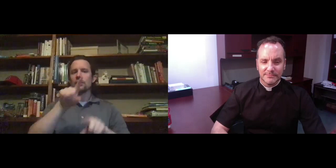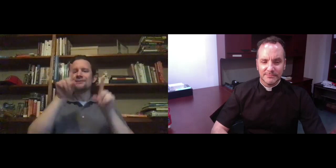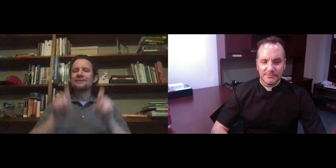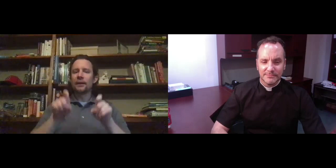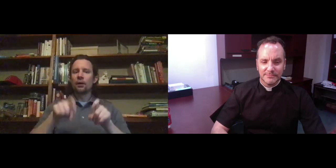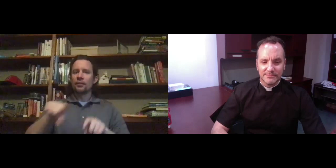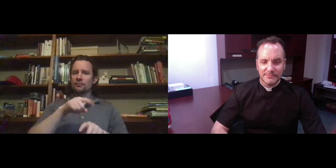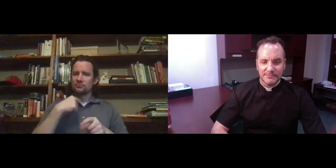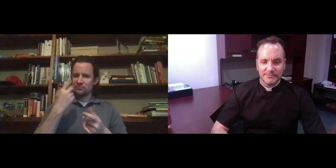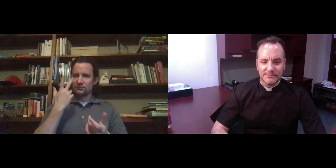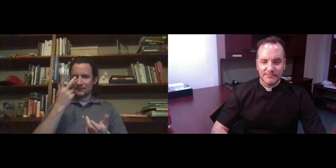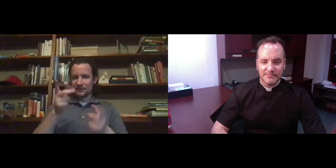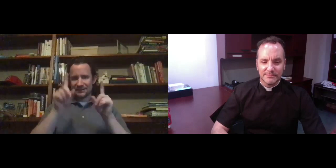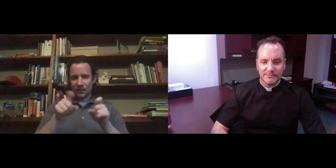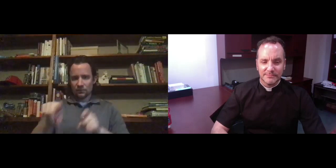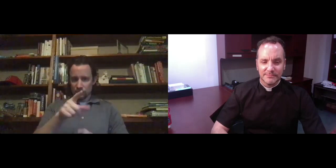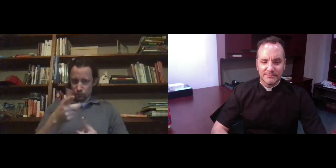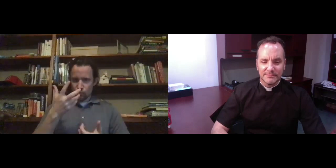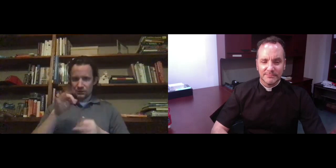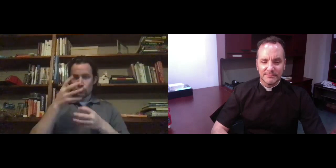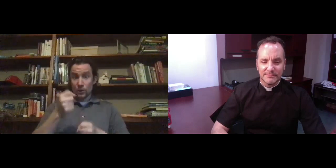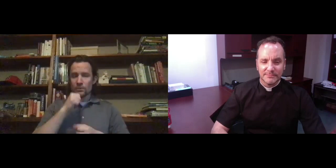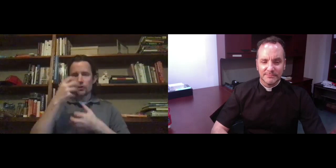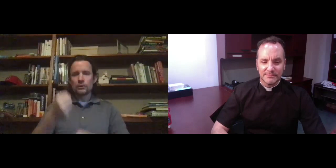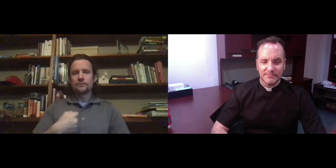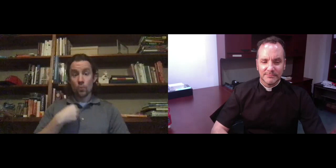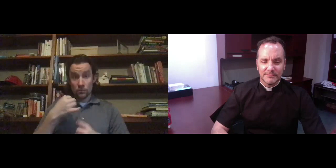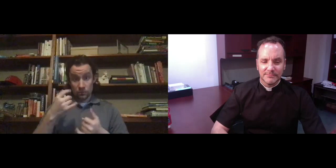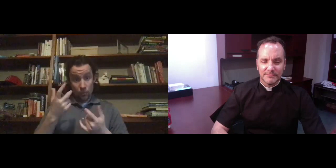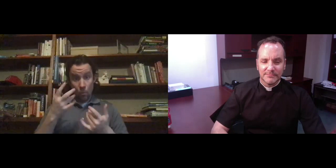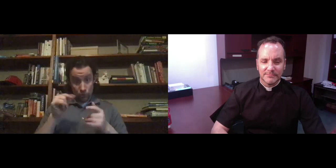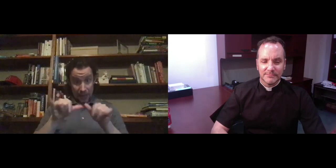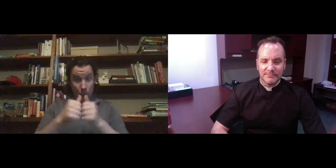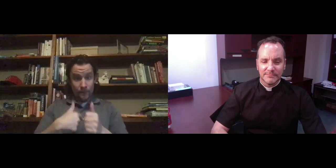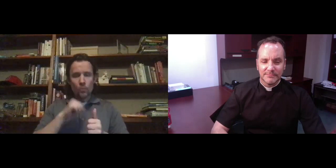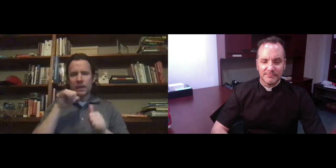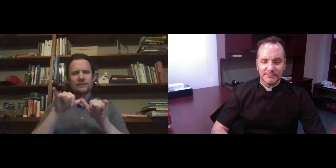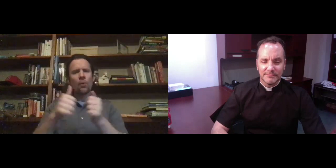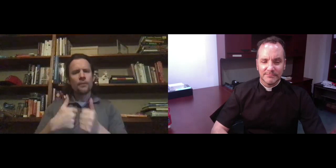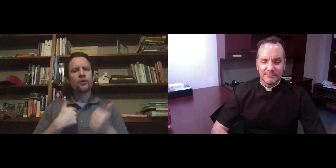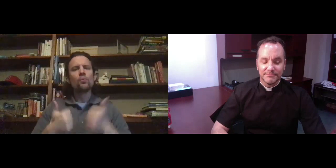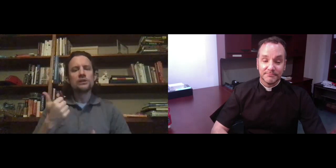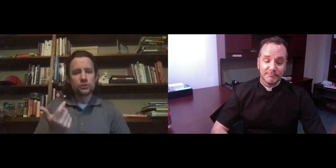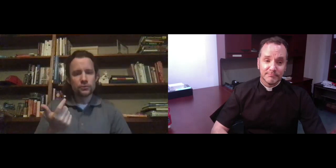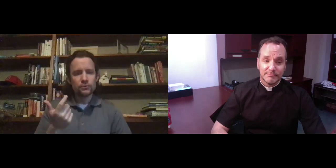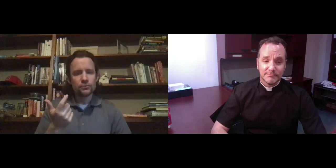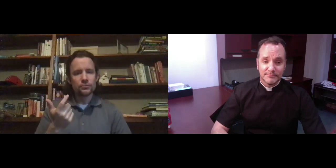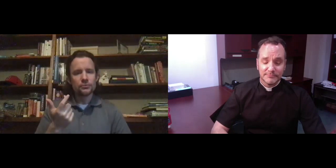and that trust and following him even as we are tested. Jesus wants our faith to be strong; he wants to know that we're going to stay